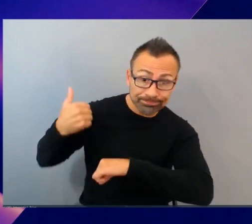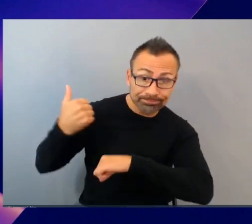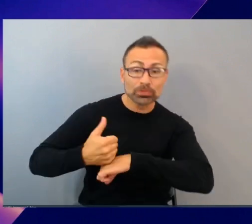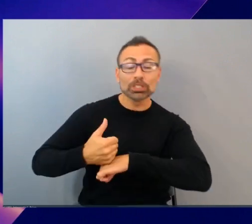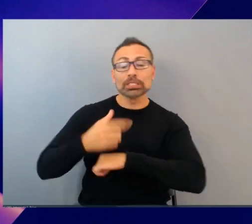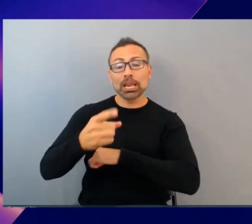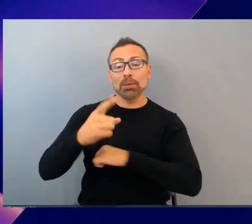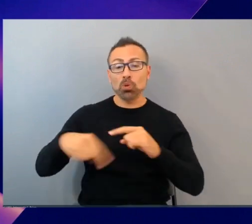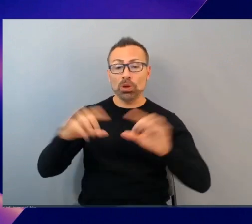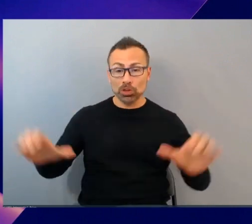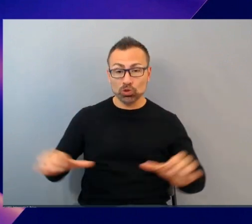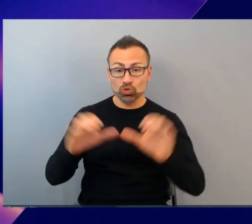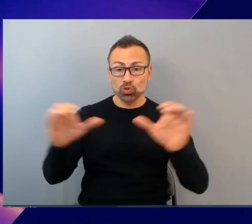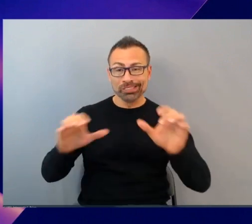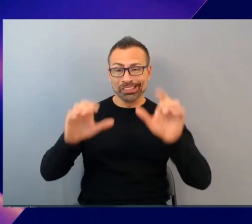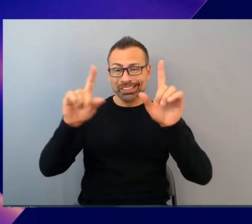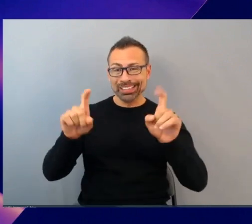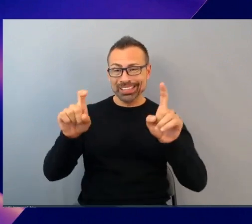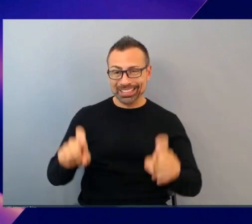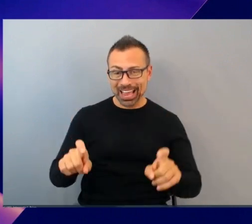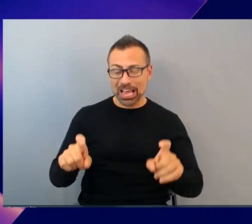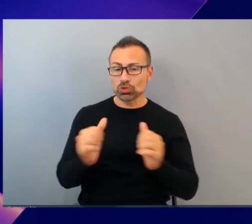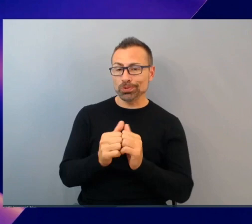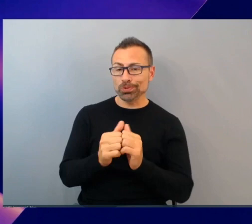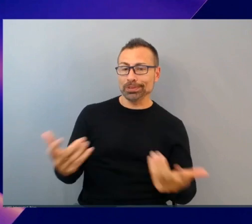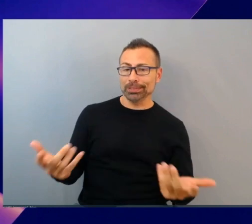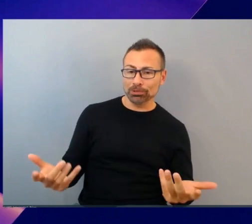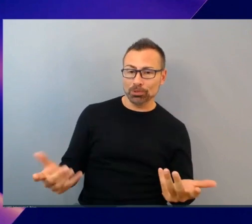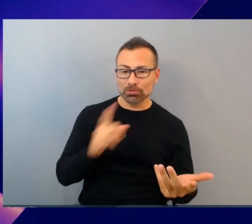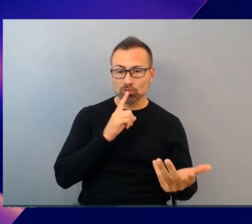with really, productionizing one model